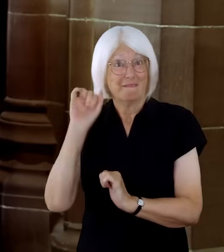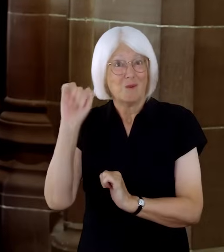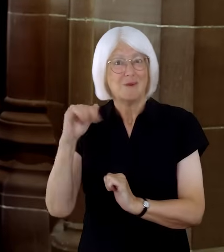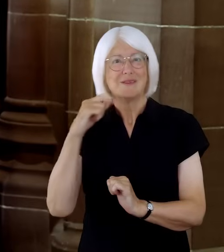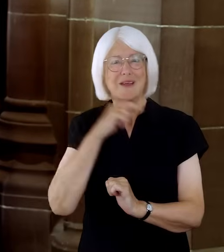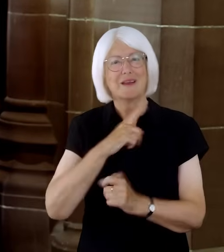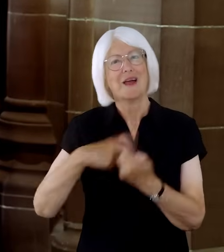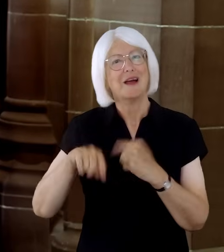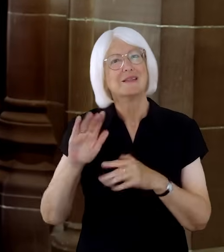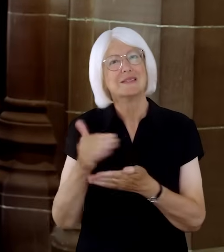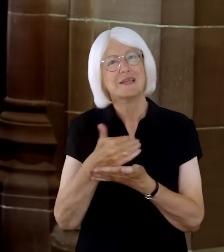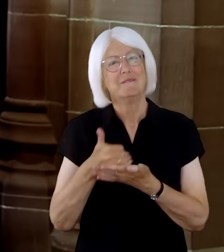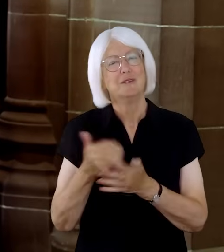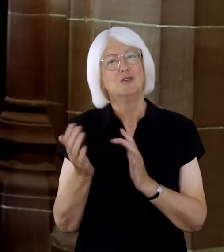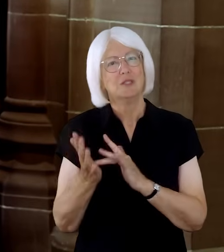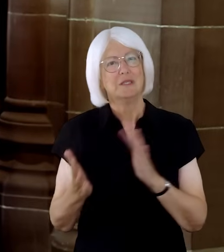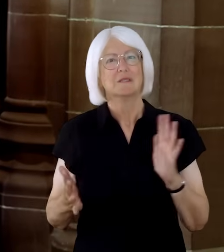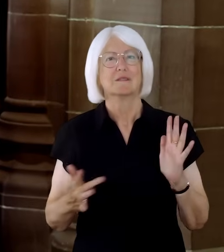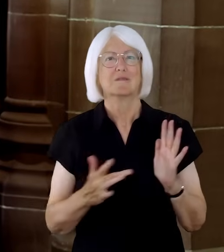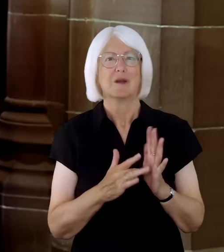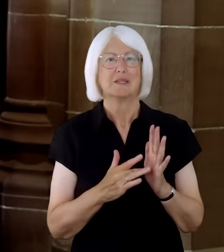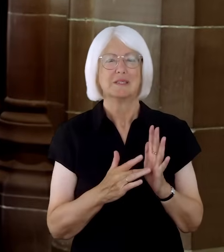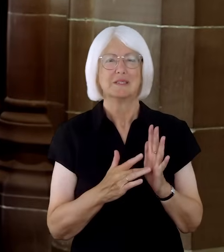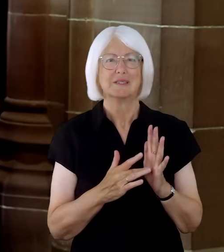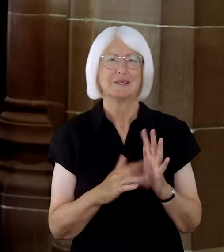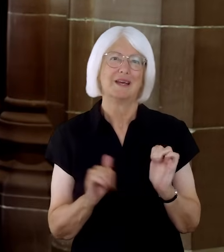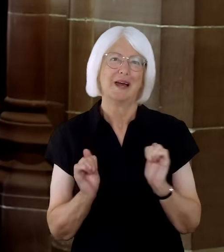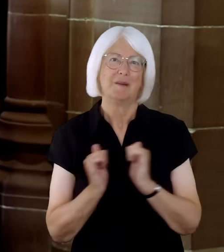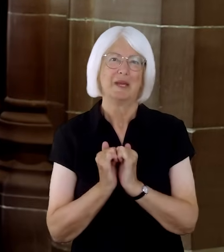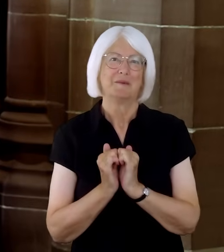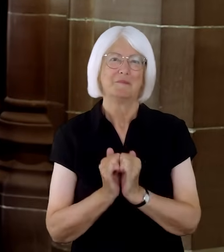for the sake of your son, our Saviour, Jesus Christ. Amen.